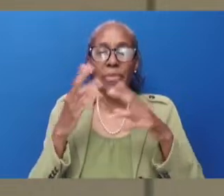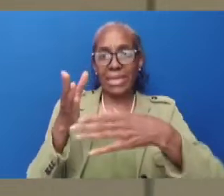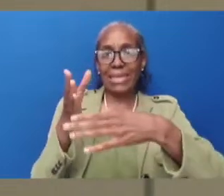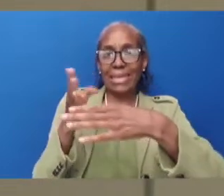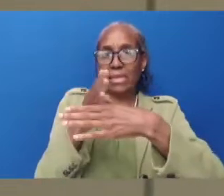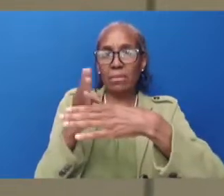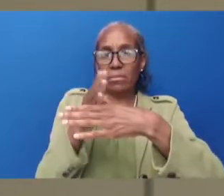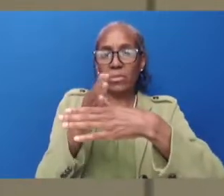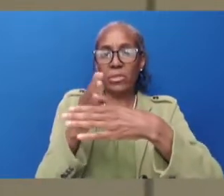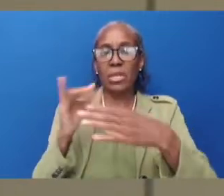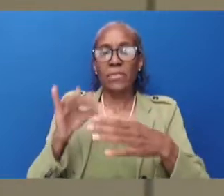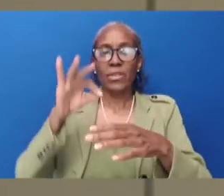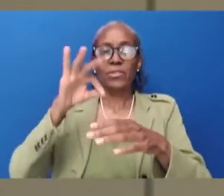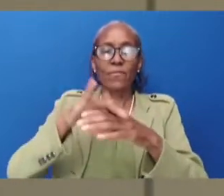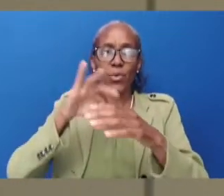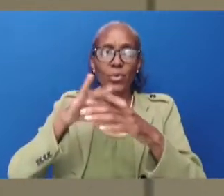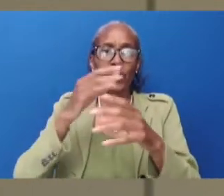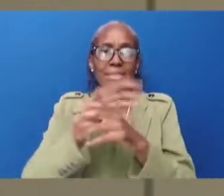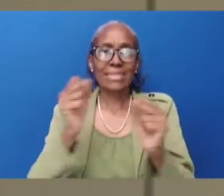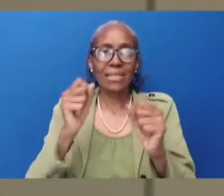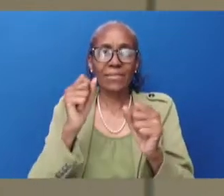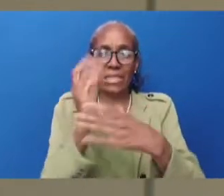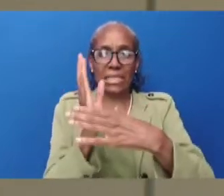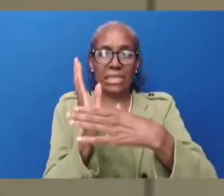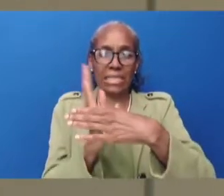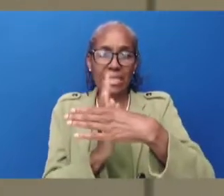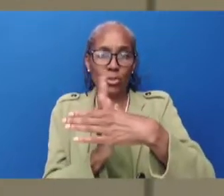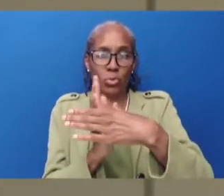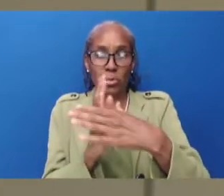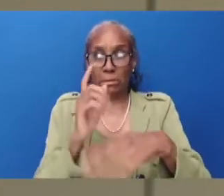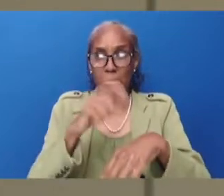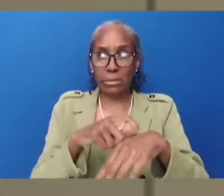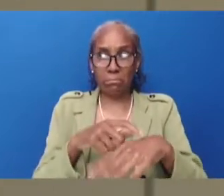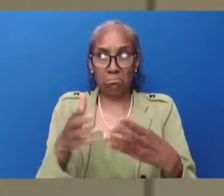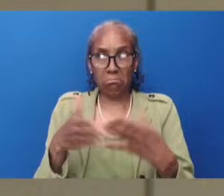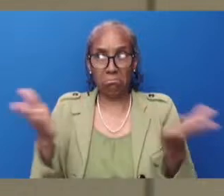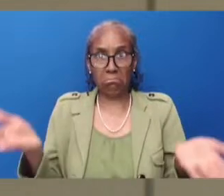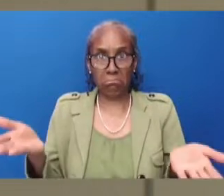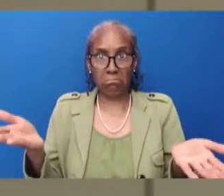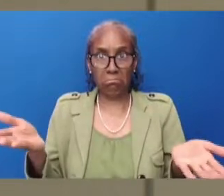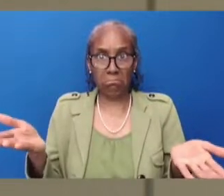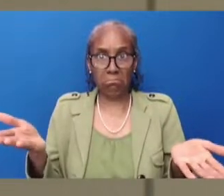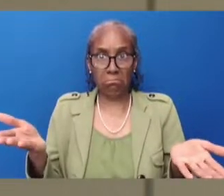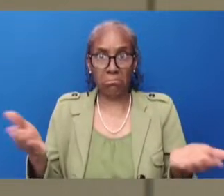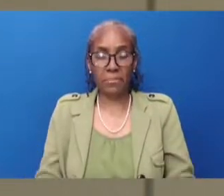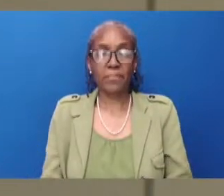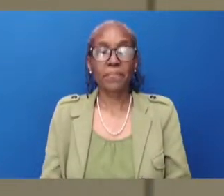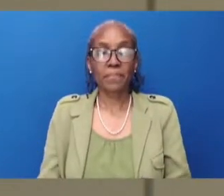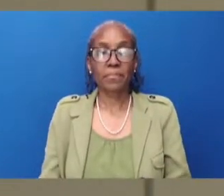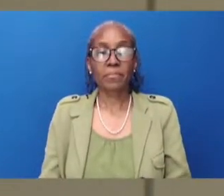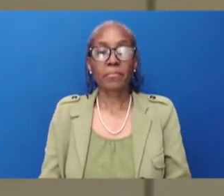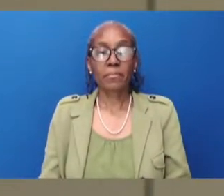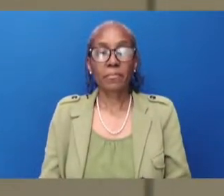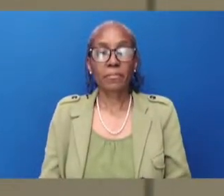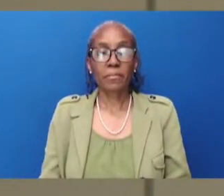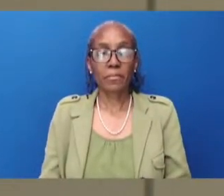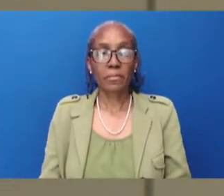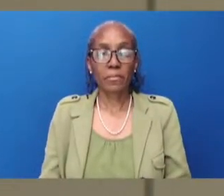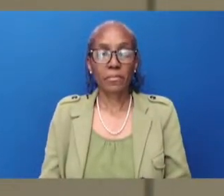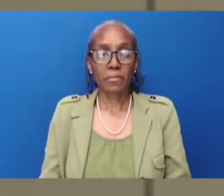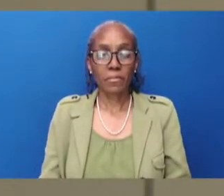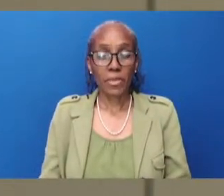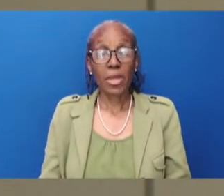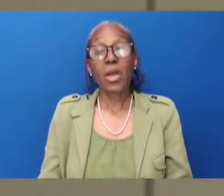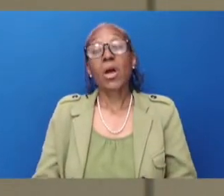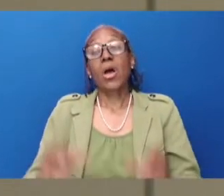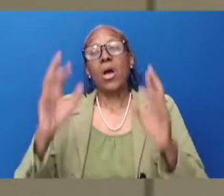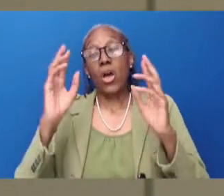JUST A LOT OF CONCERN OF THE